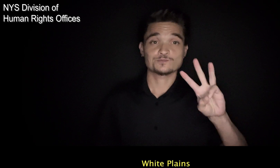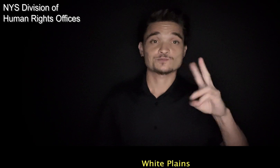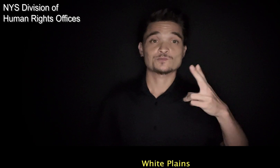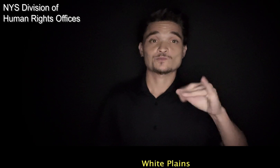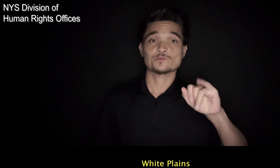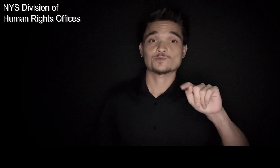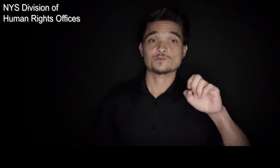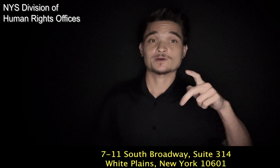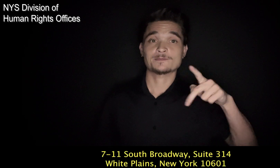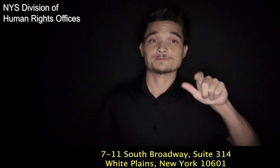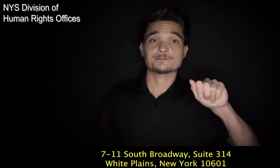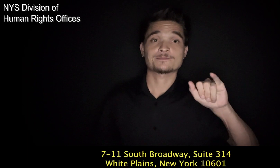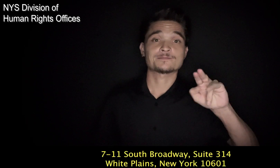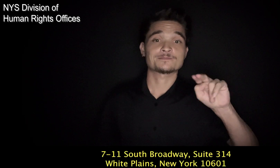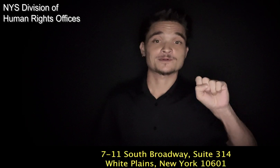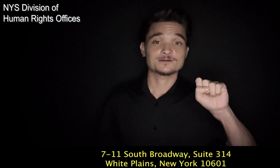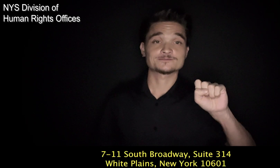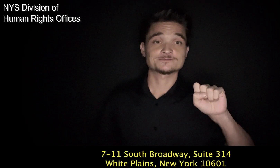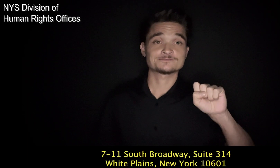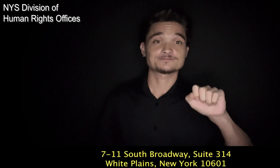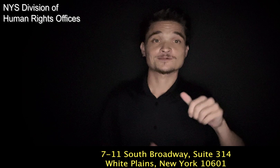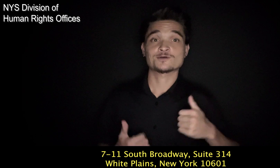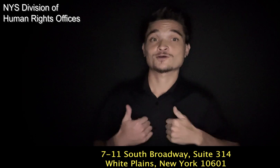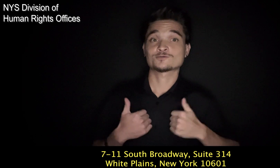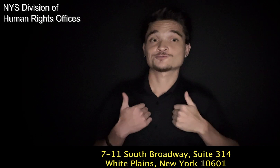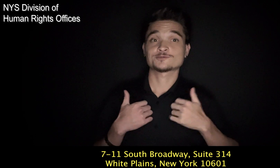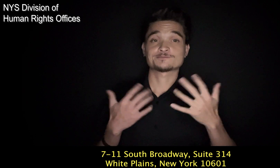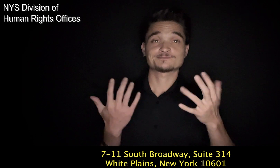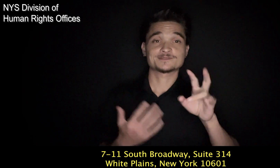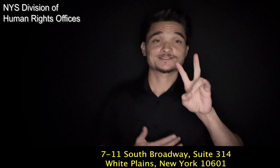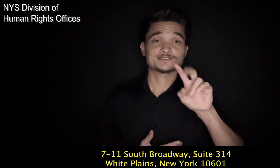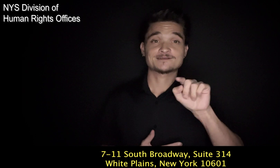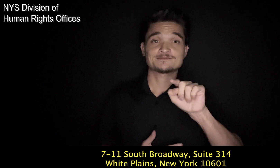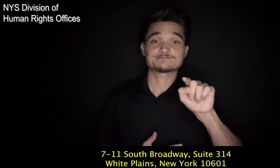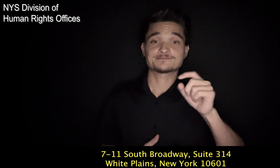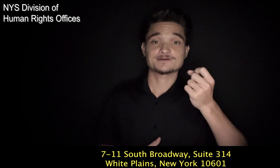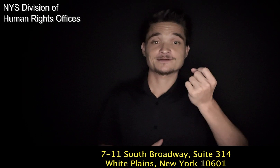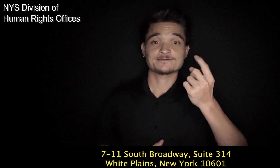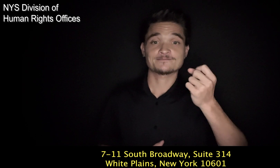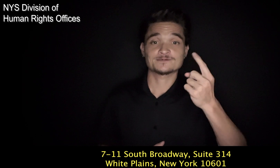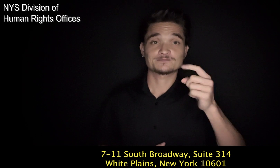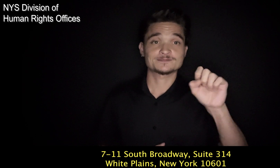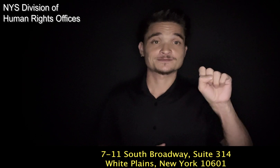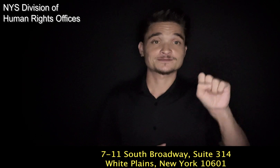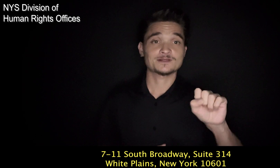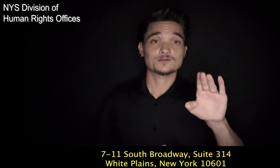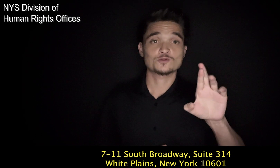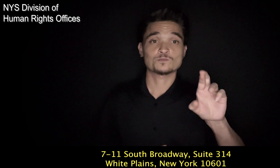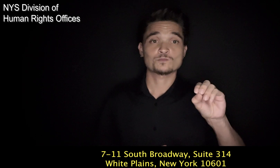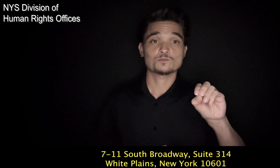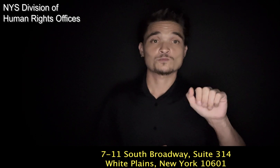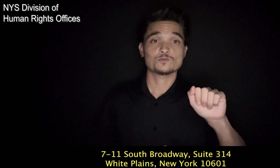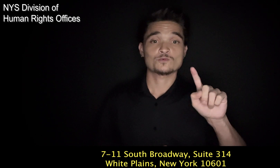White Plains 7-11 South Broadway, Suite 314 White Plains, New York 10601